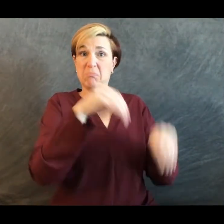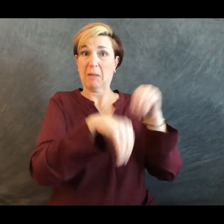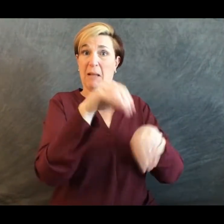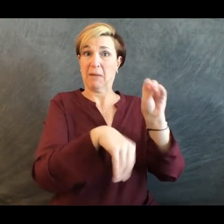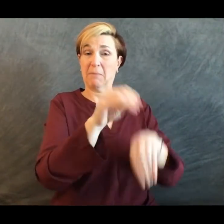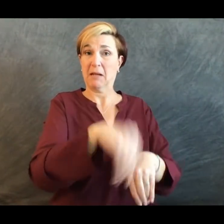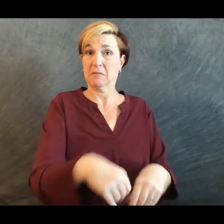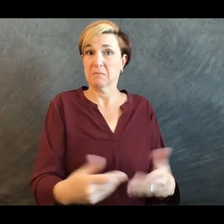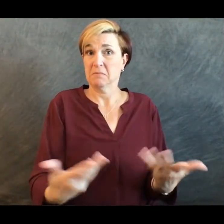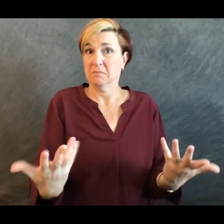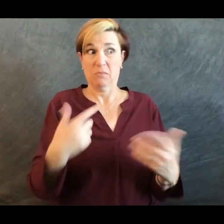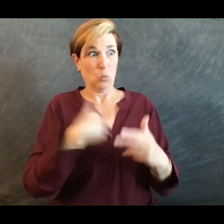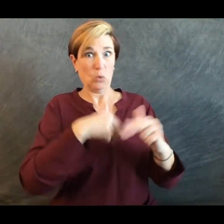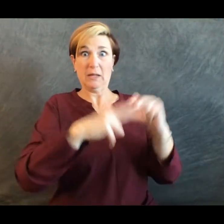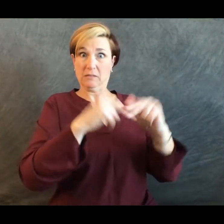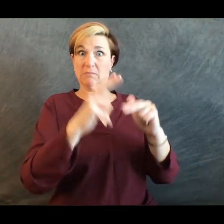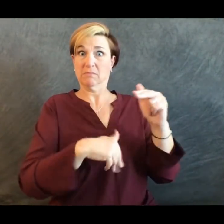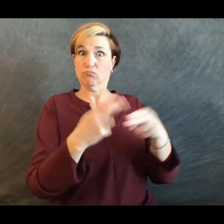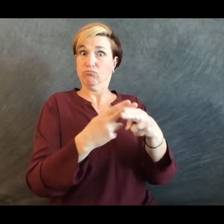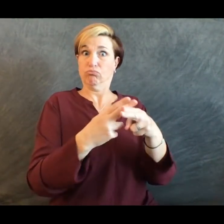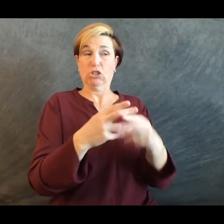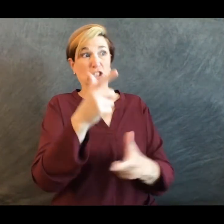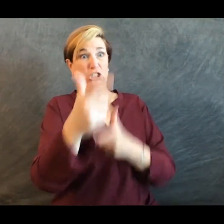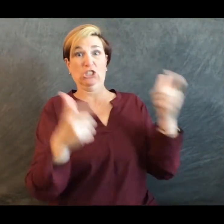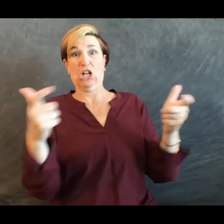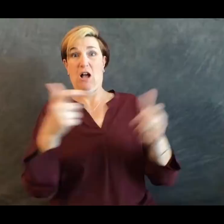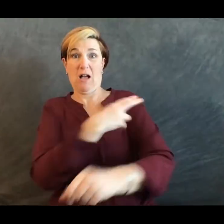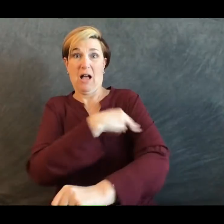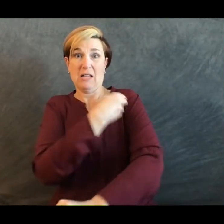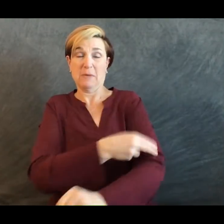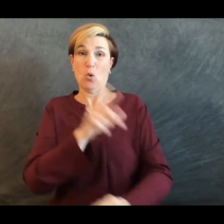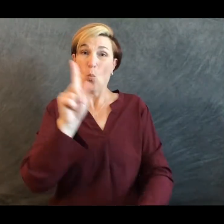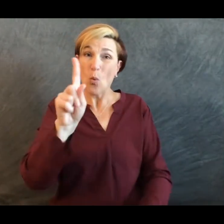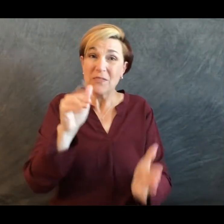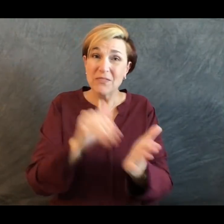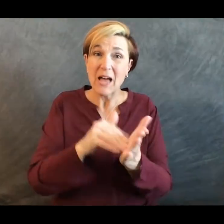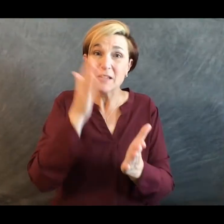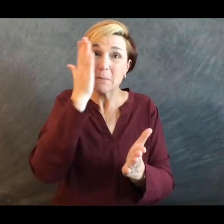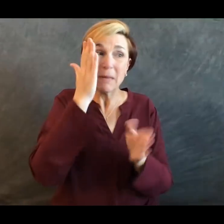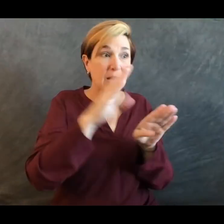hospital of a thousand beds and now we're we're in the midst of doing